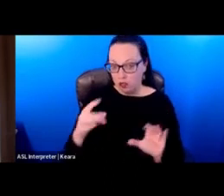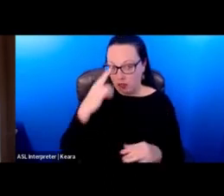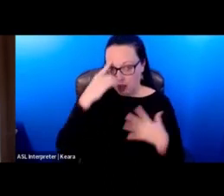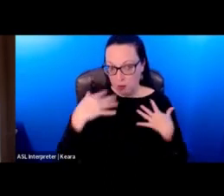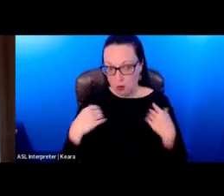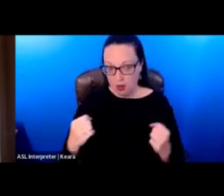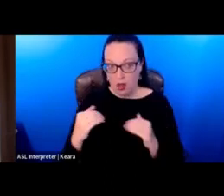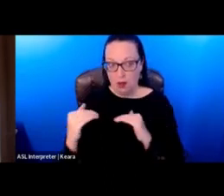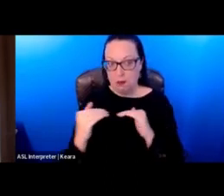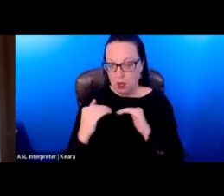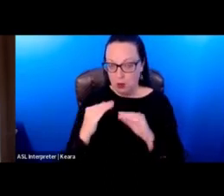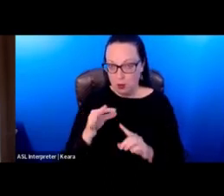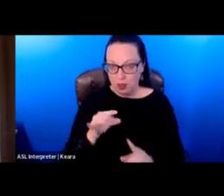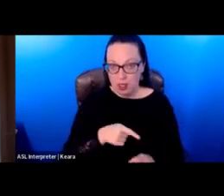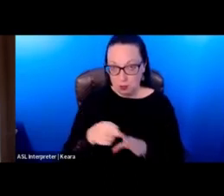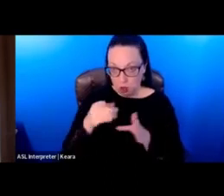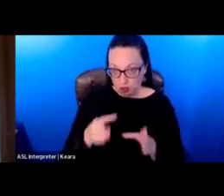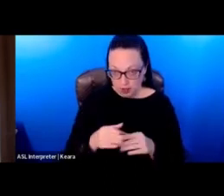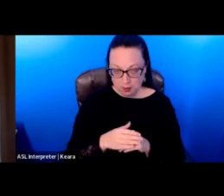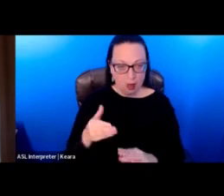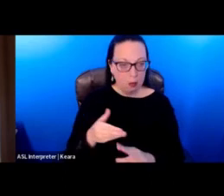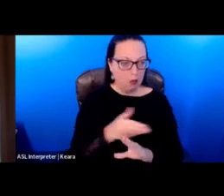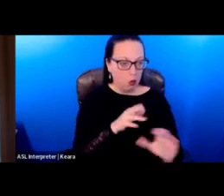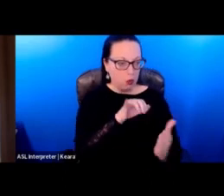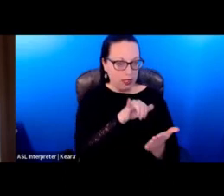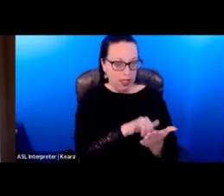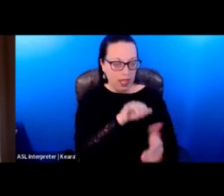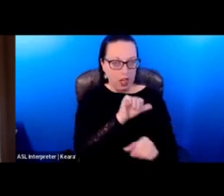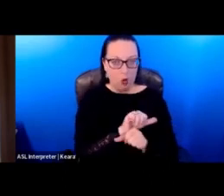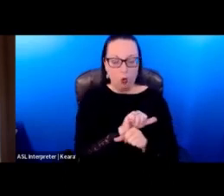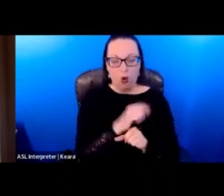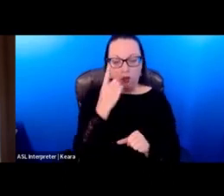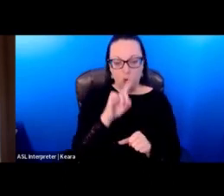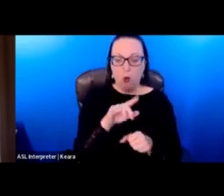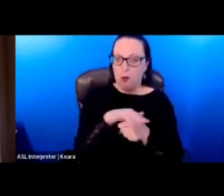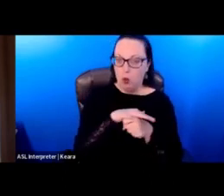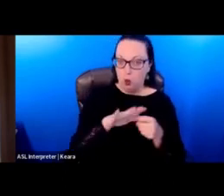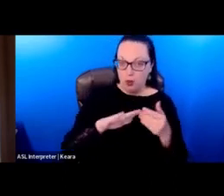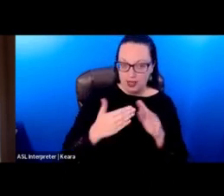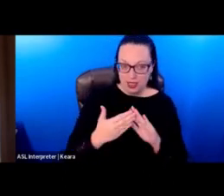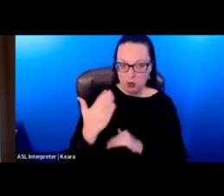Before becoming a Mental Health Peer Specialist I worked my local municipality for 15 years as a mobility and disability